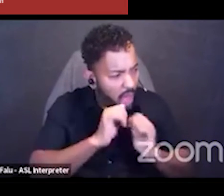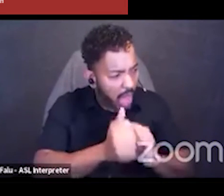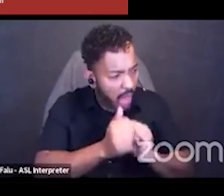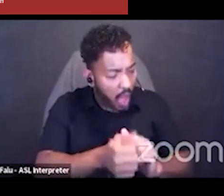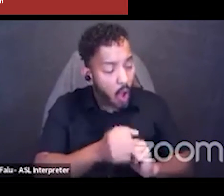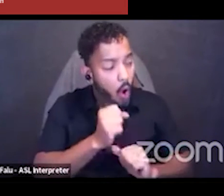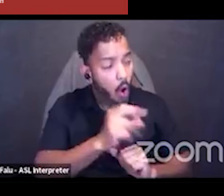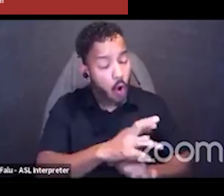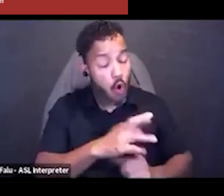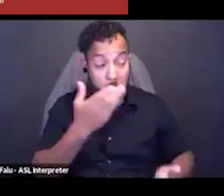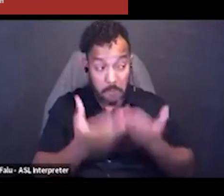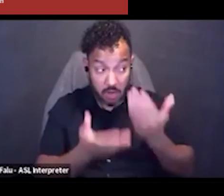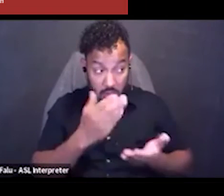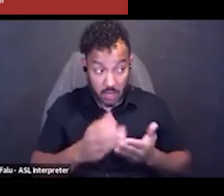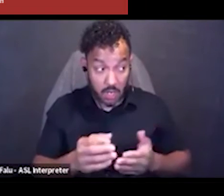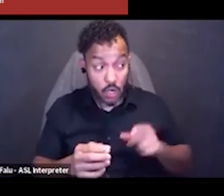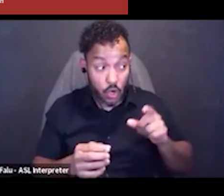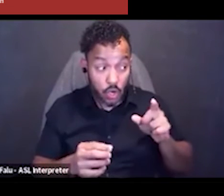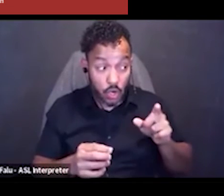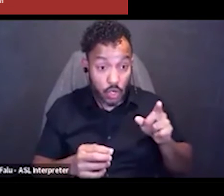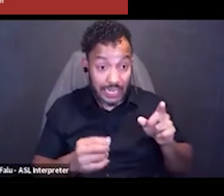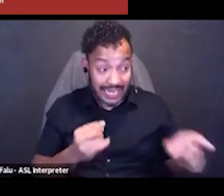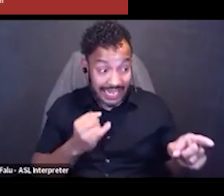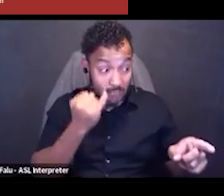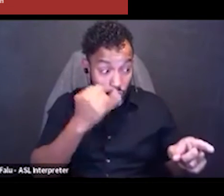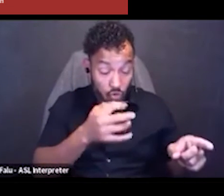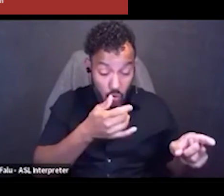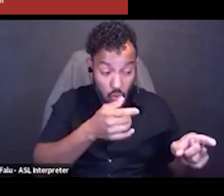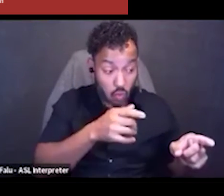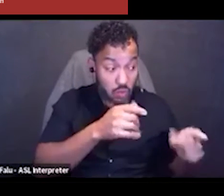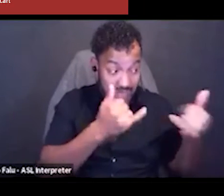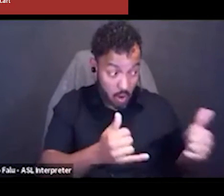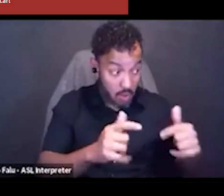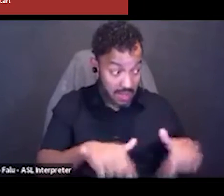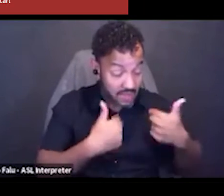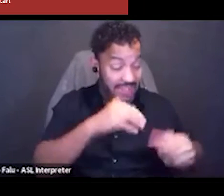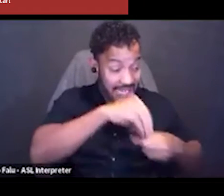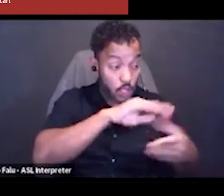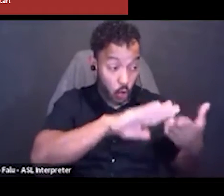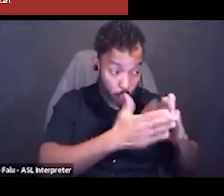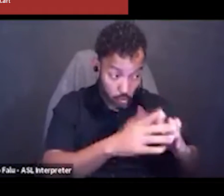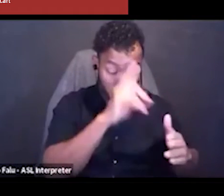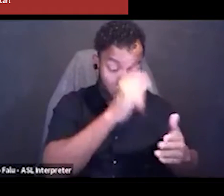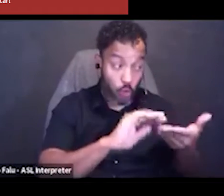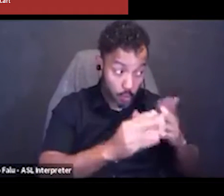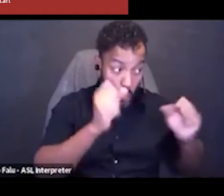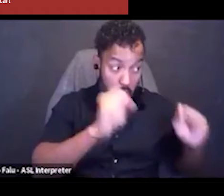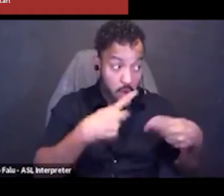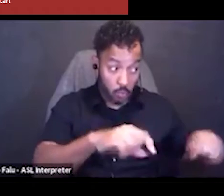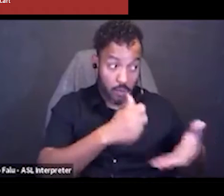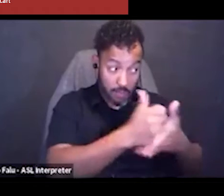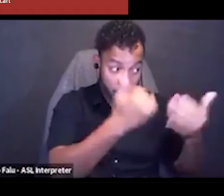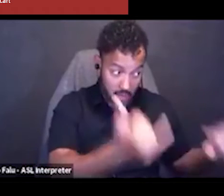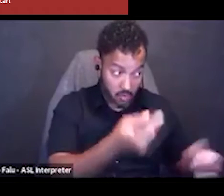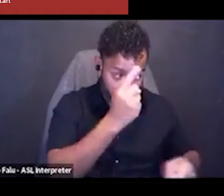if you were still living in a nursing home?